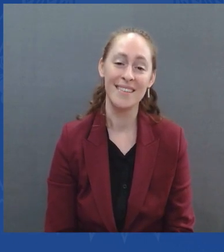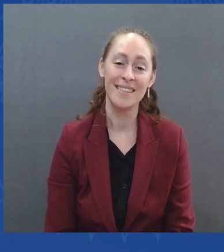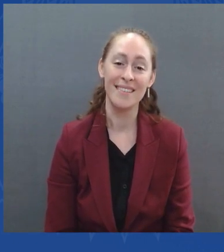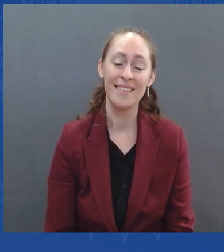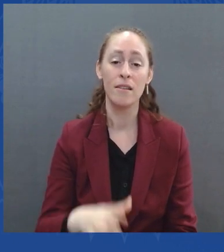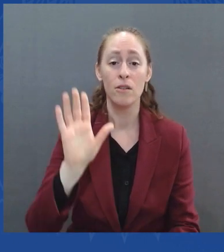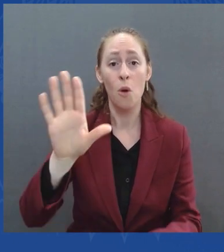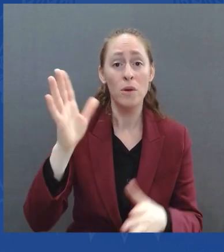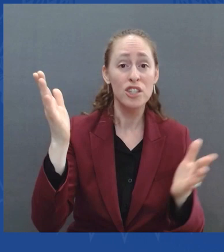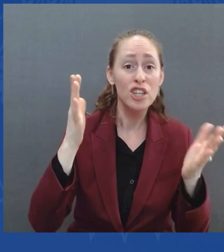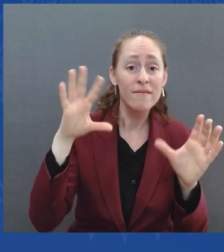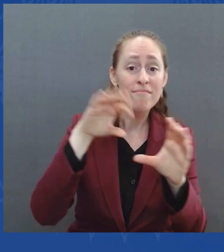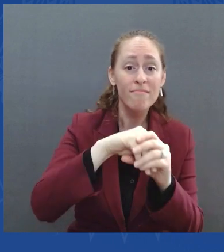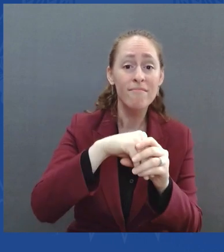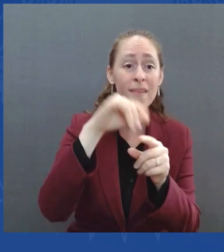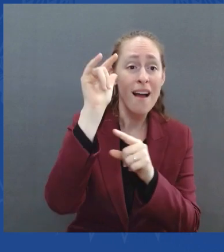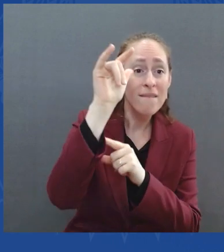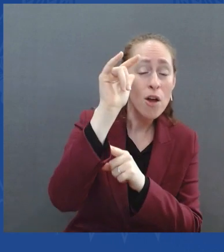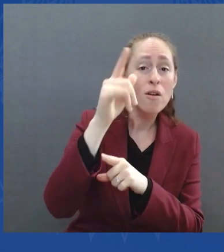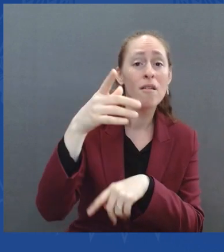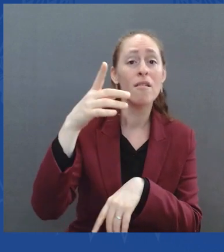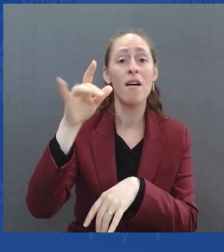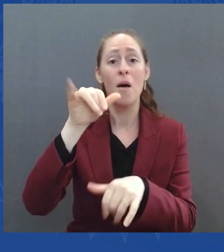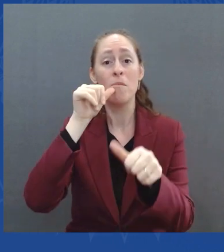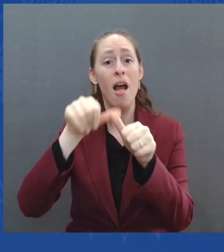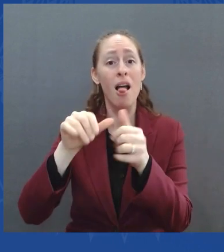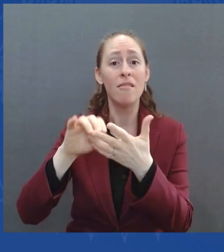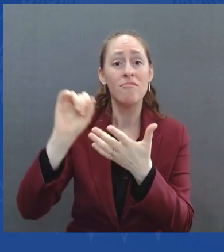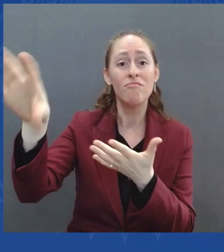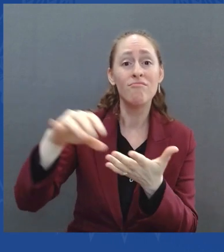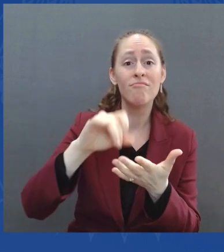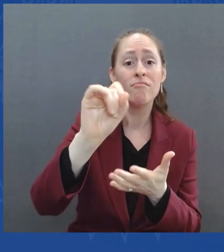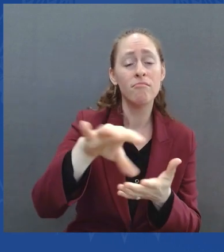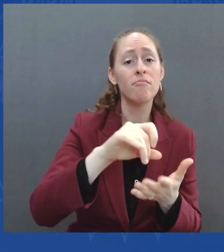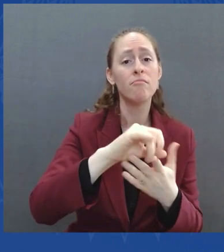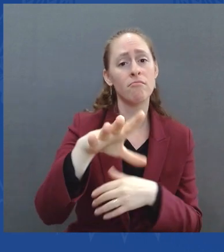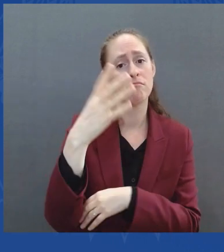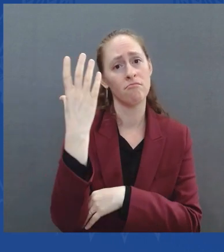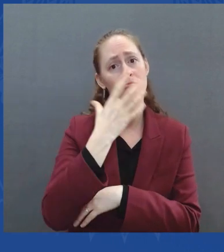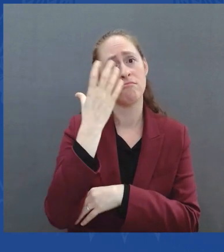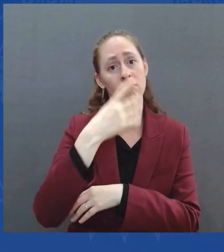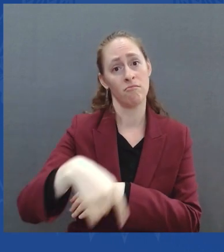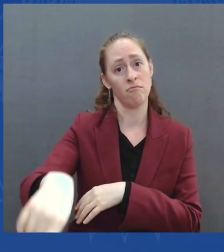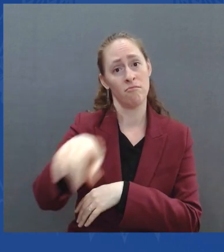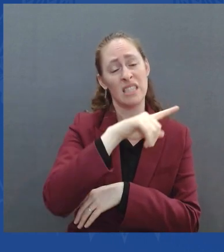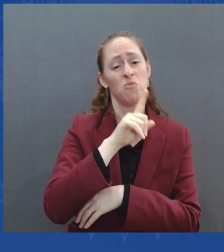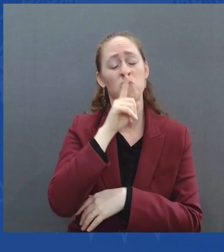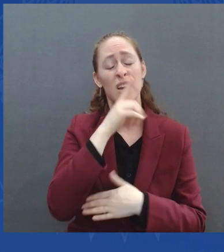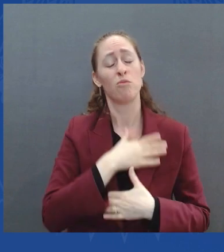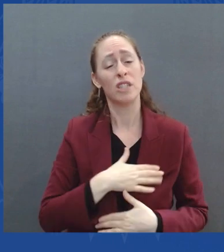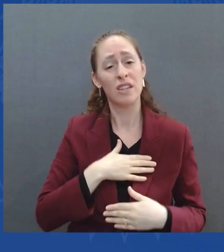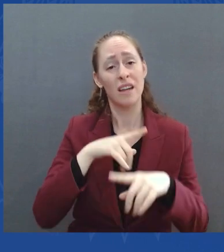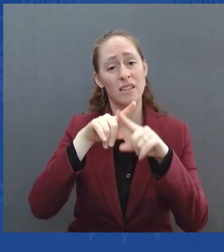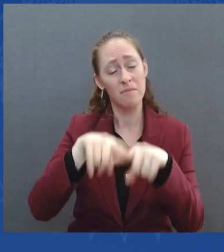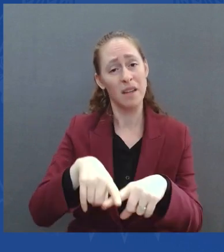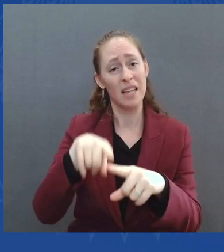and it's all about serving your community, and I appreciate it very much. Matter of fact, when I said, "It's good to meet you,"